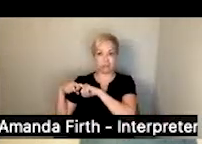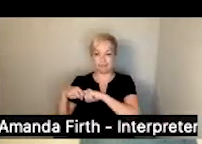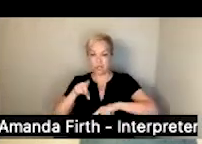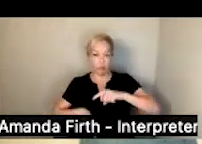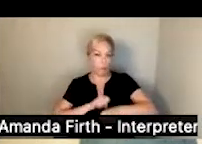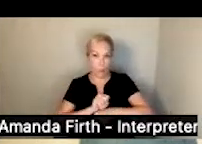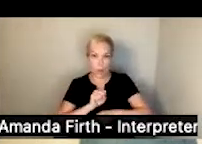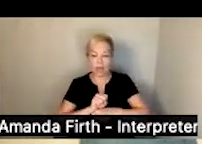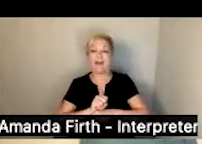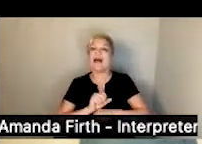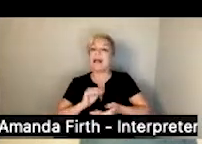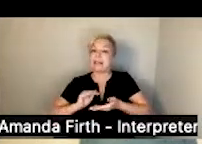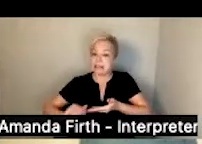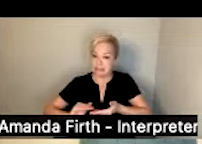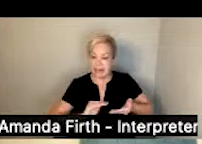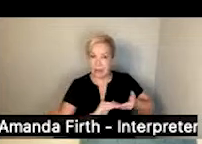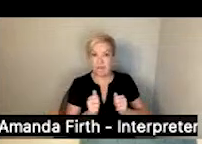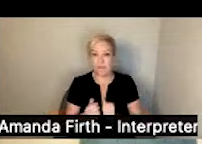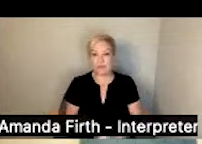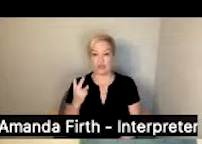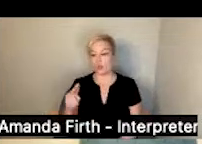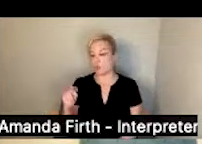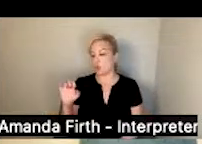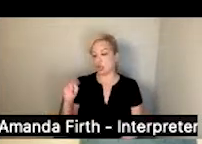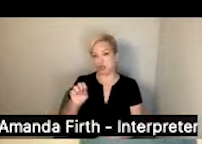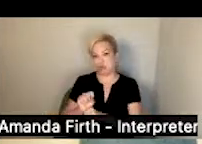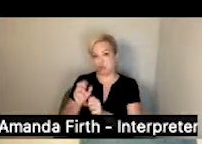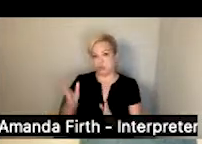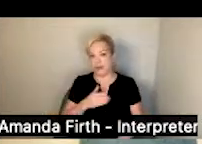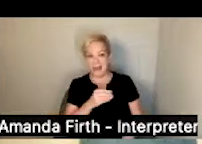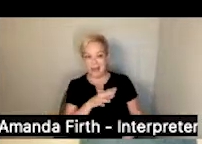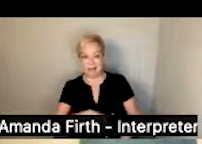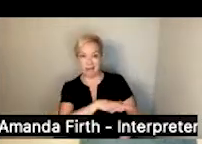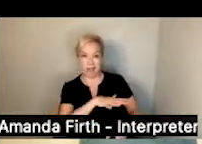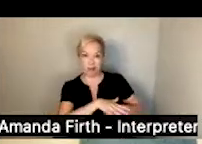along with our two Union stewards and a number of other vocal supporters at the end of June 2020.